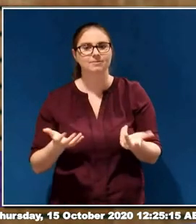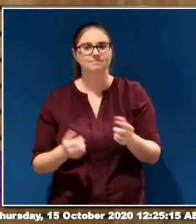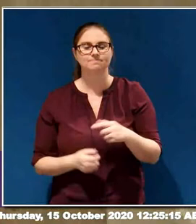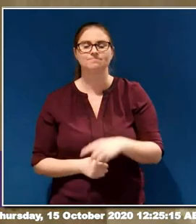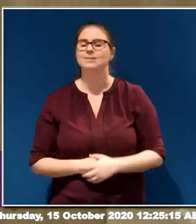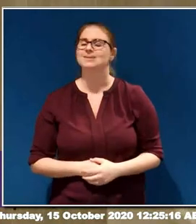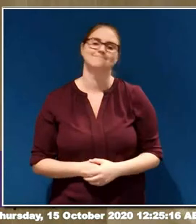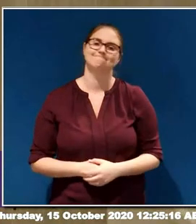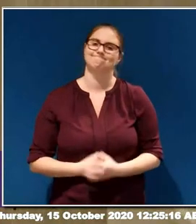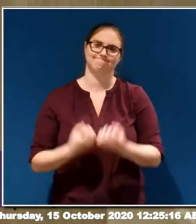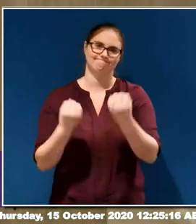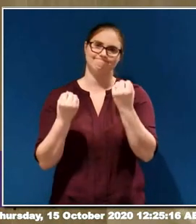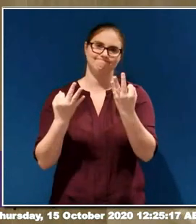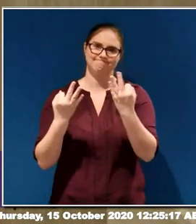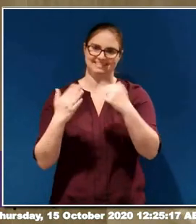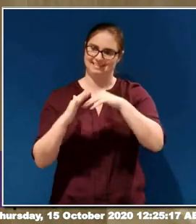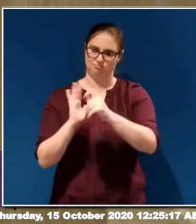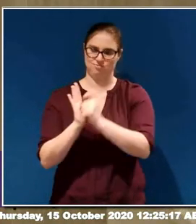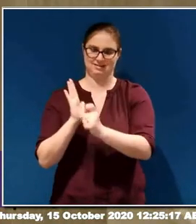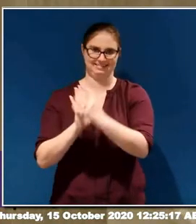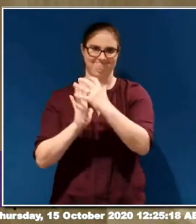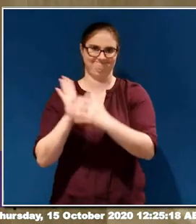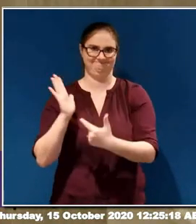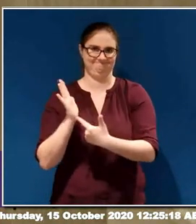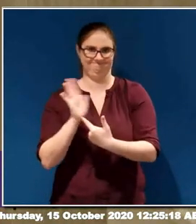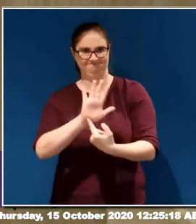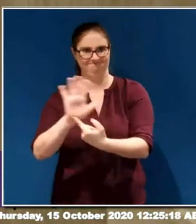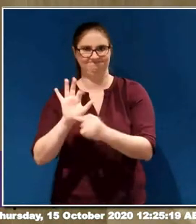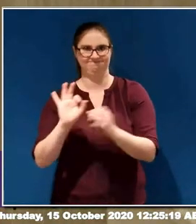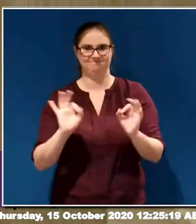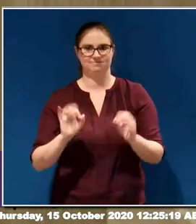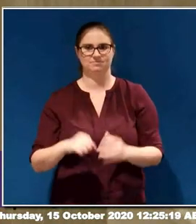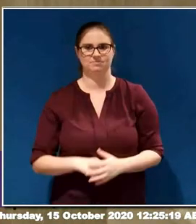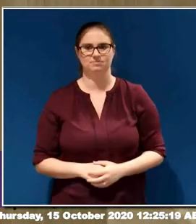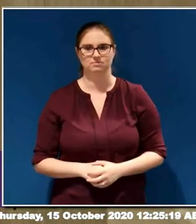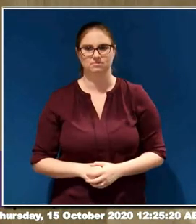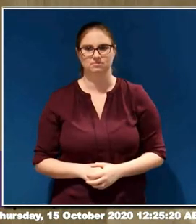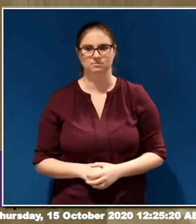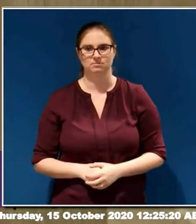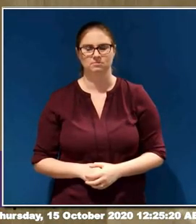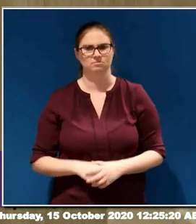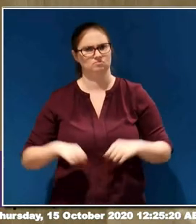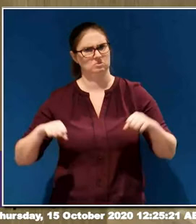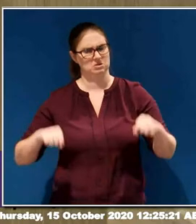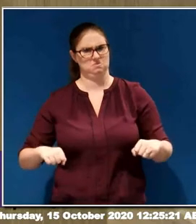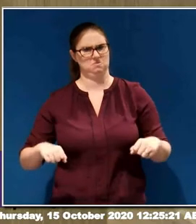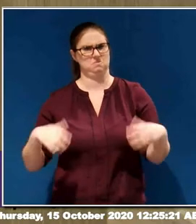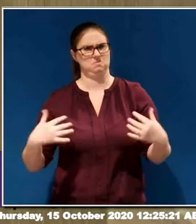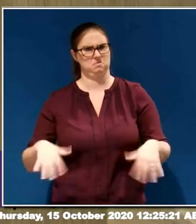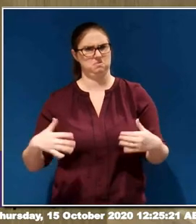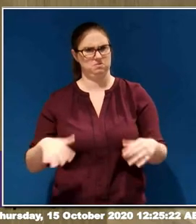There does seem to be quite a lot in folklore within this program, is that right?